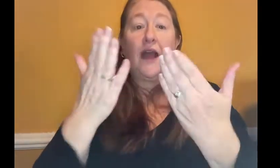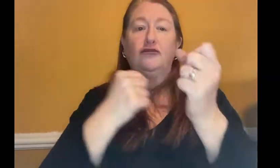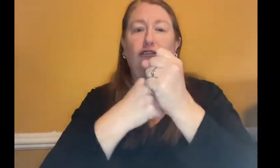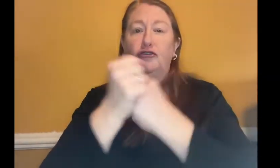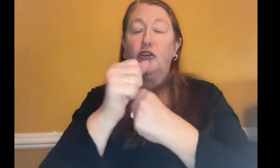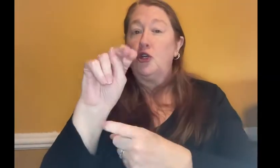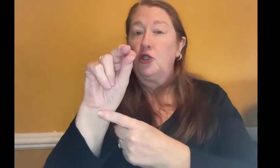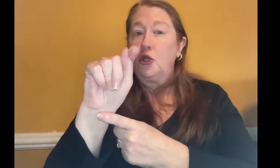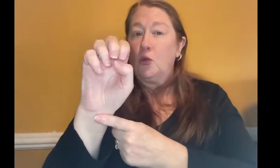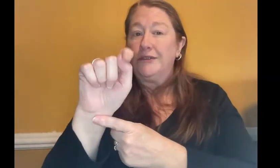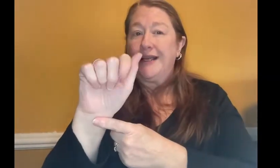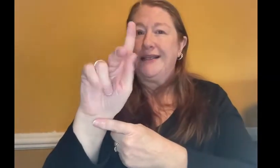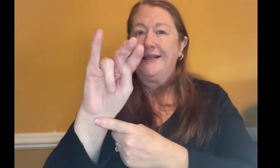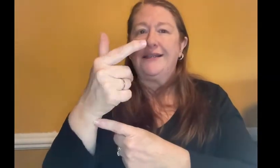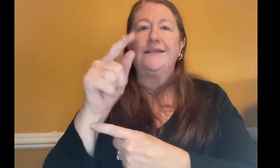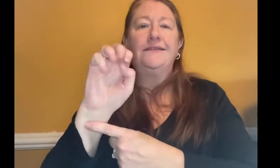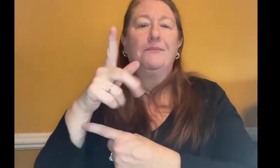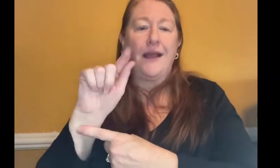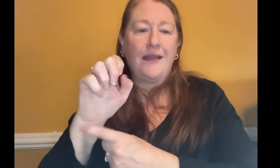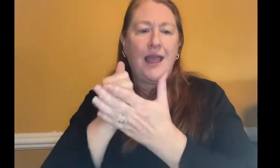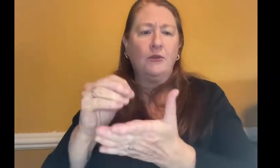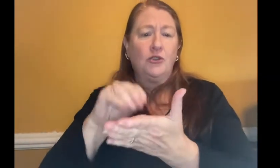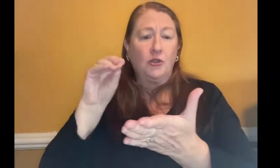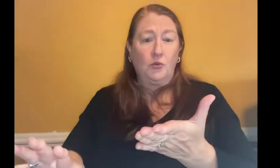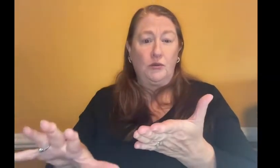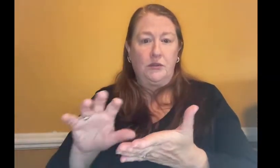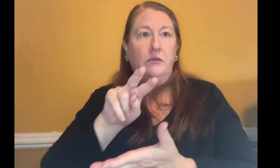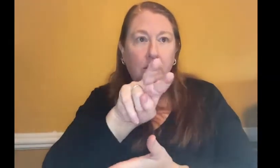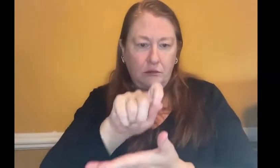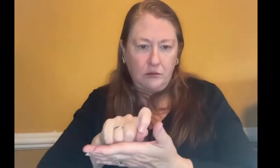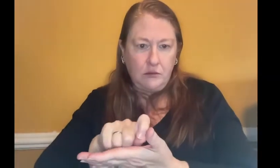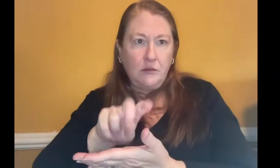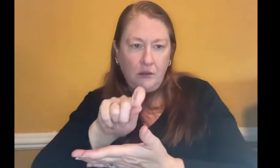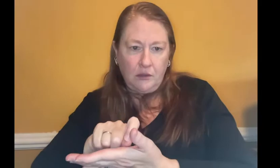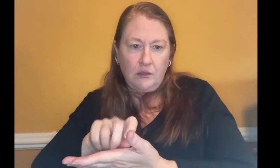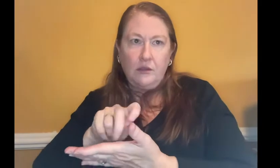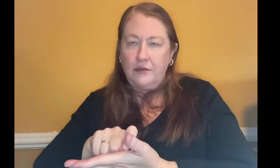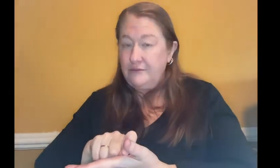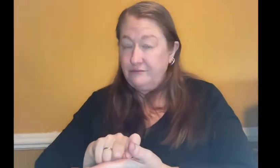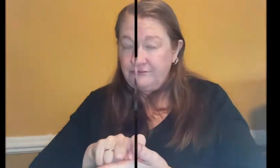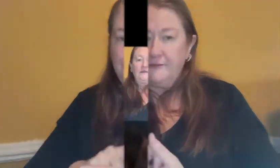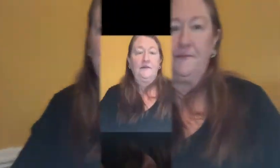Provide a structured note-taking template to help students identify the key points presented in the video